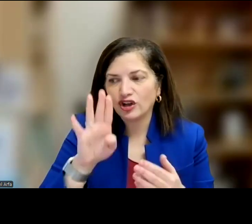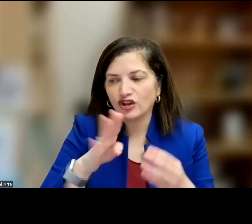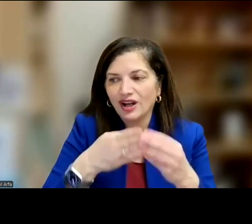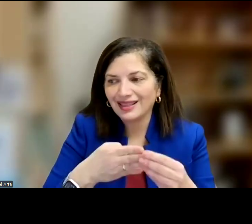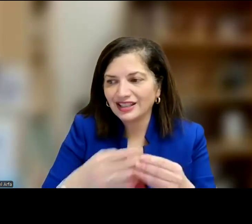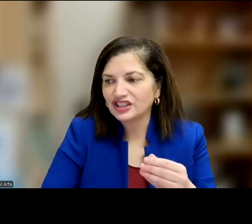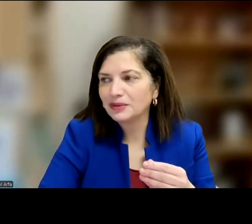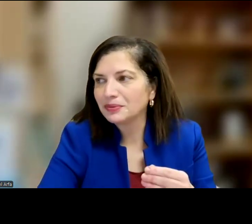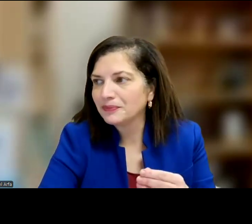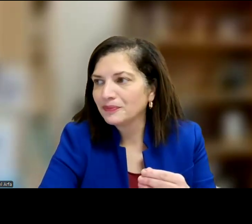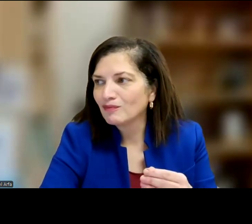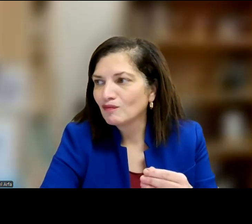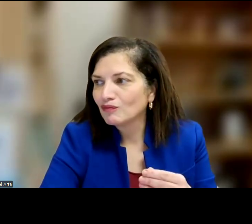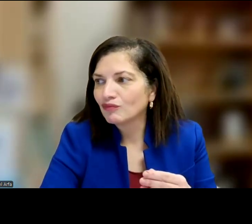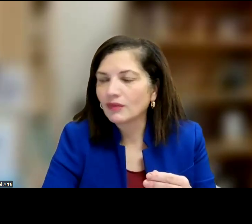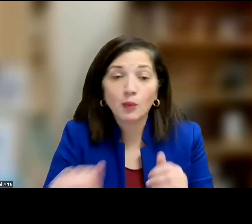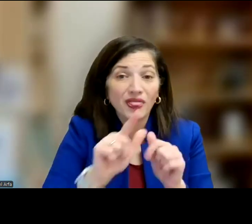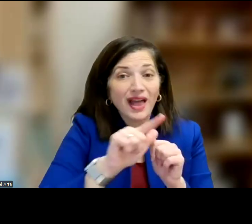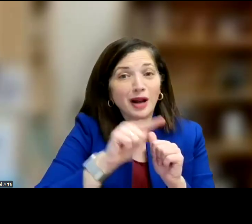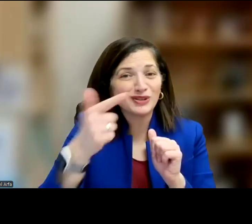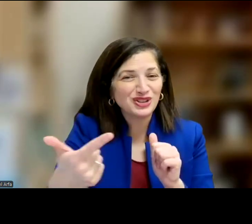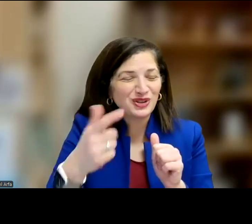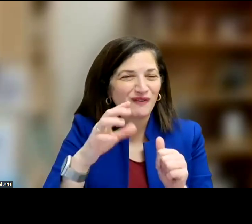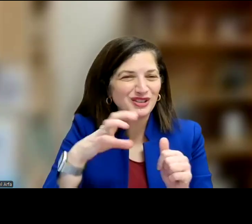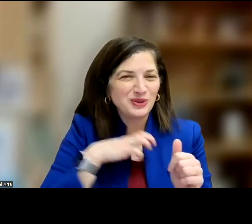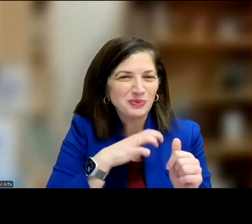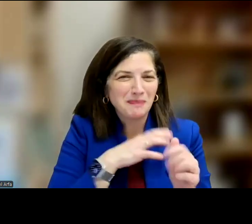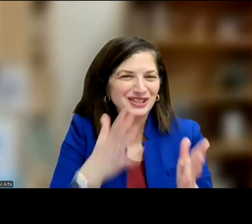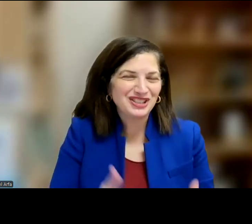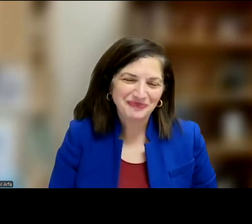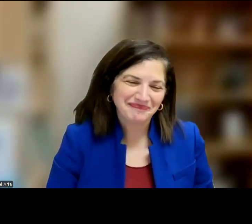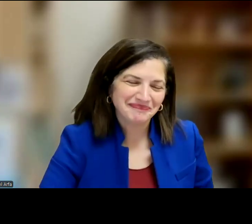13:07:19 Commissioner Ige for her 13:07:20 leadership. With that, I will